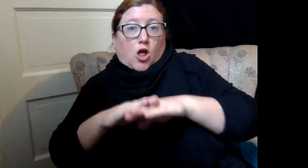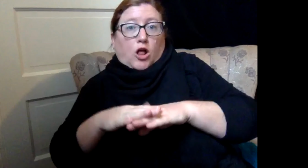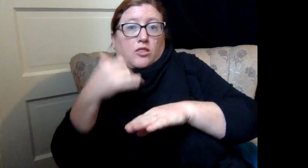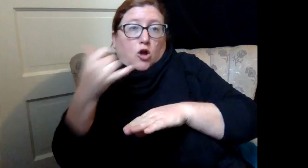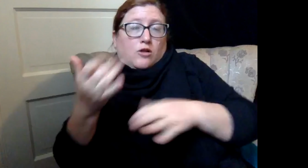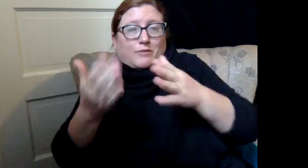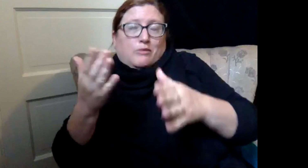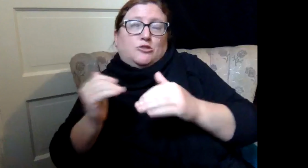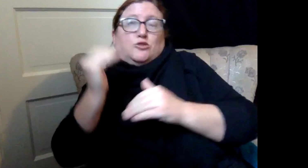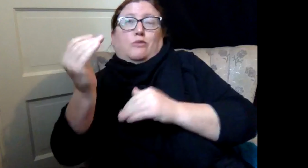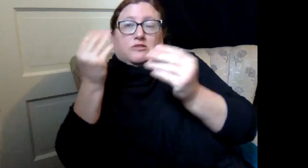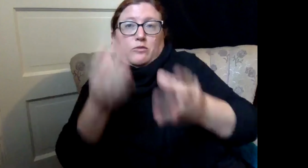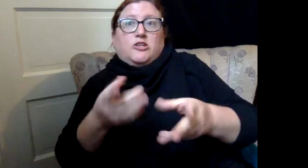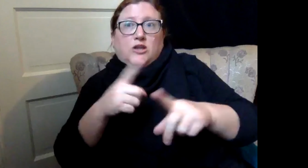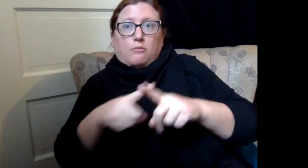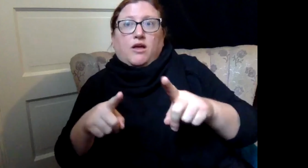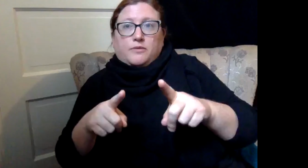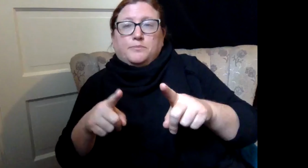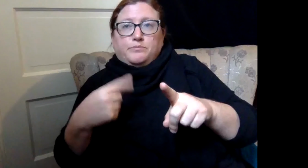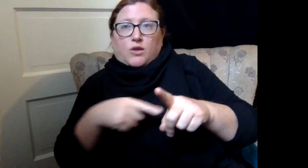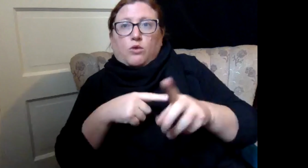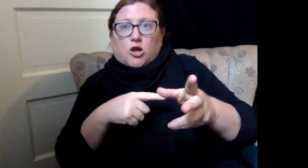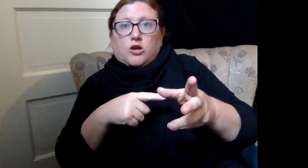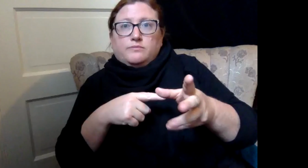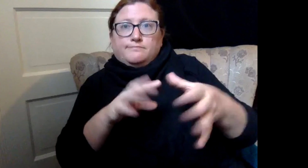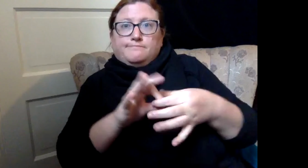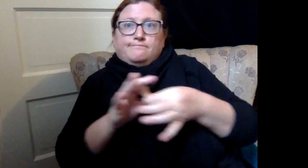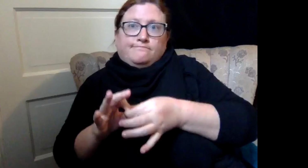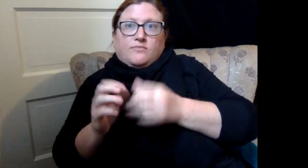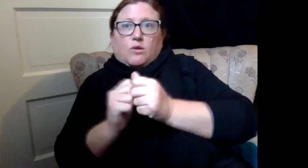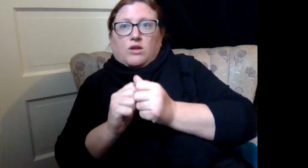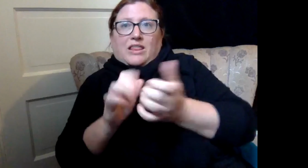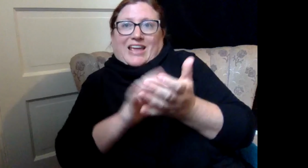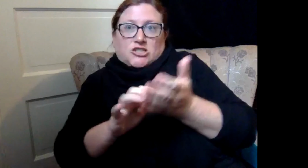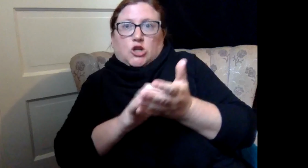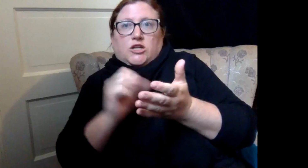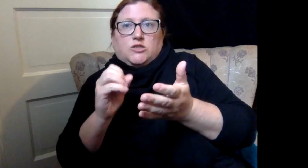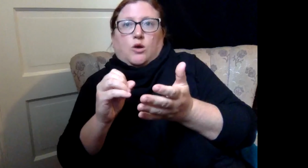onsetting those hours and what that would look like. To our folks on the call, this might be too much information.